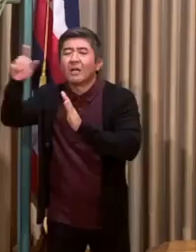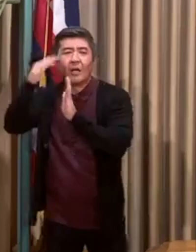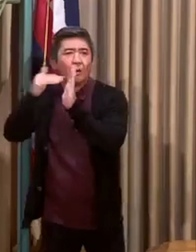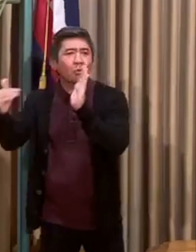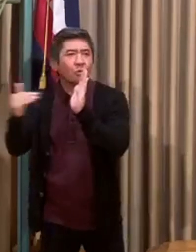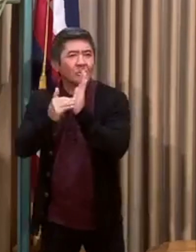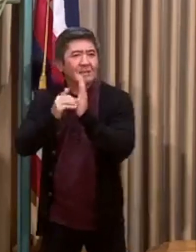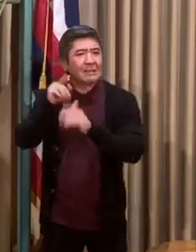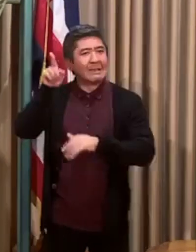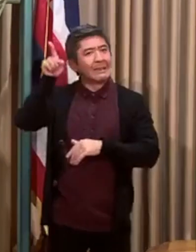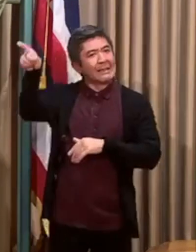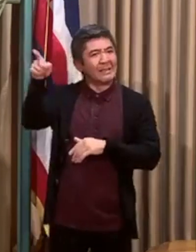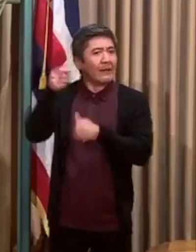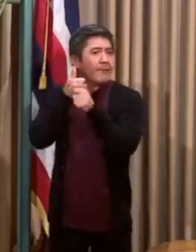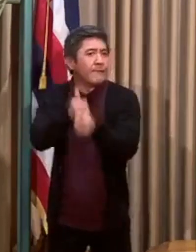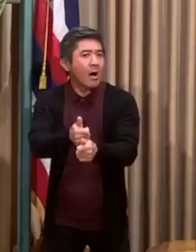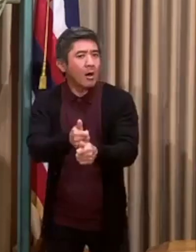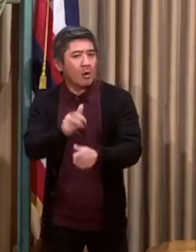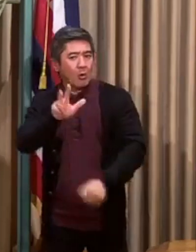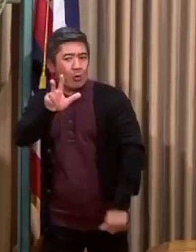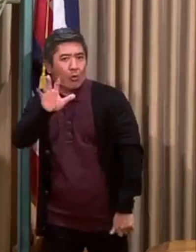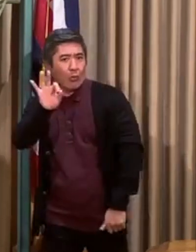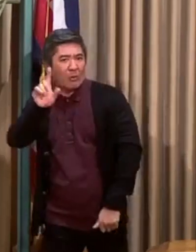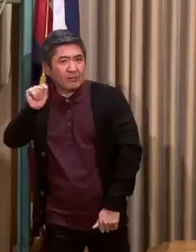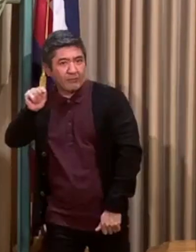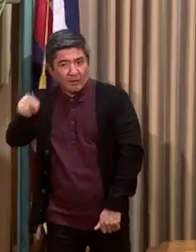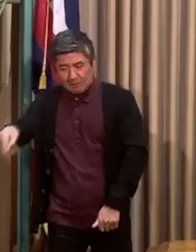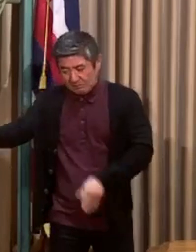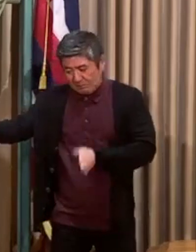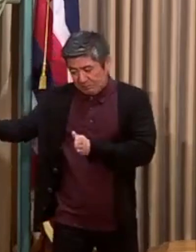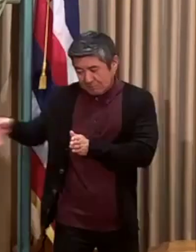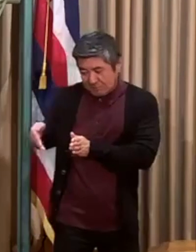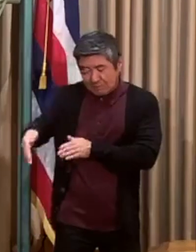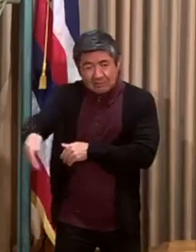in some cases, different countries use different distances at different times,